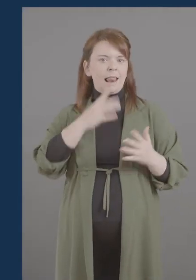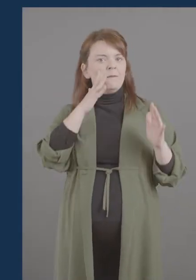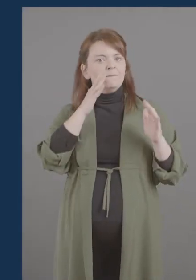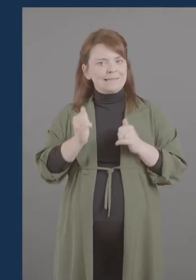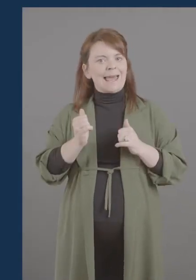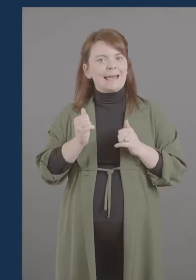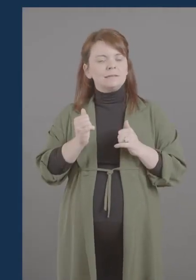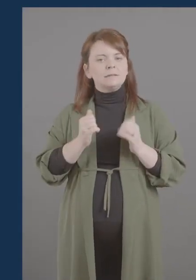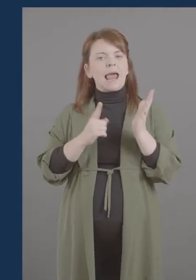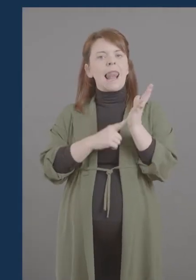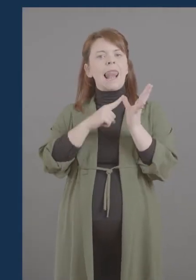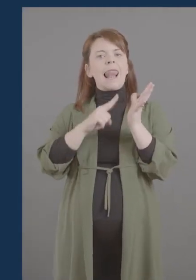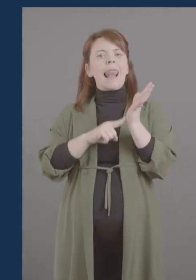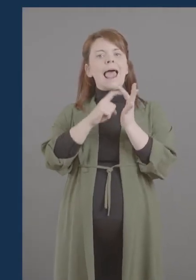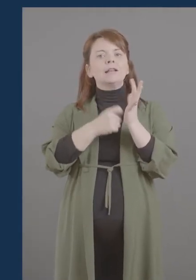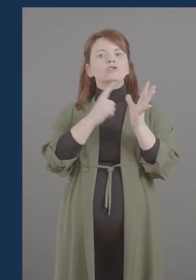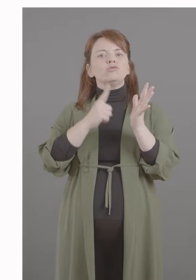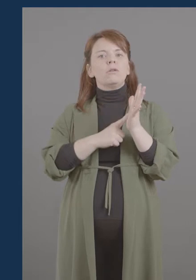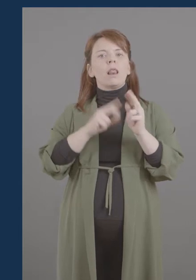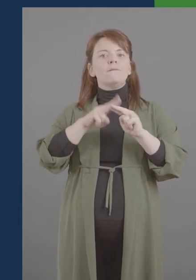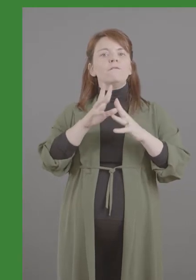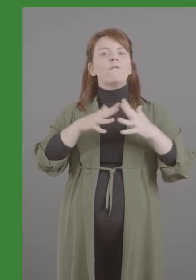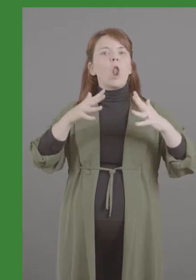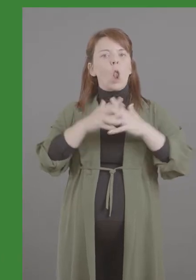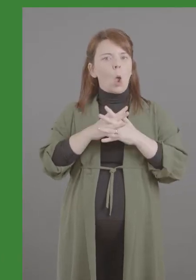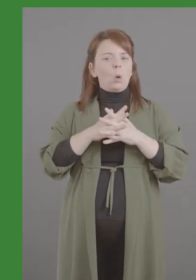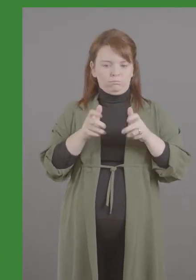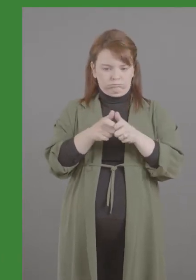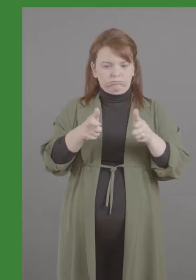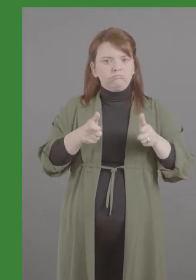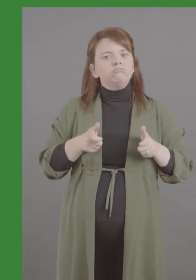Covid-19 self-test using a lateral flow device LFD kit